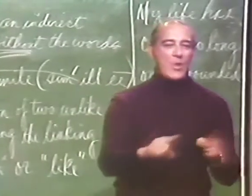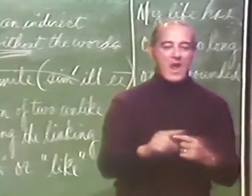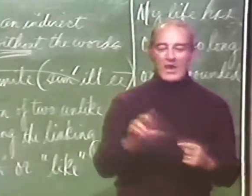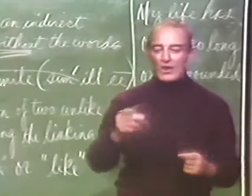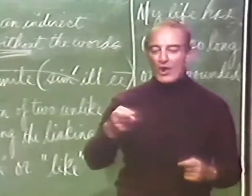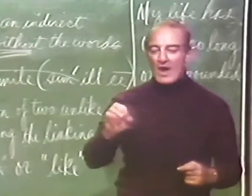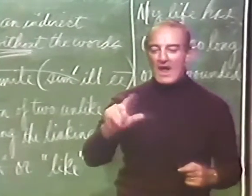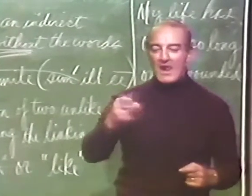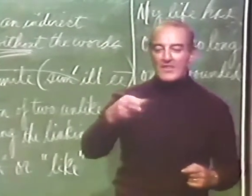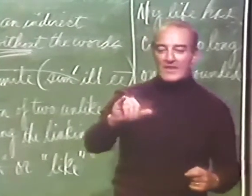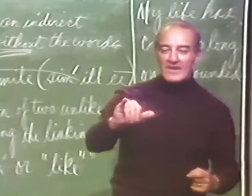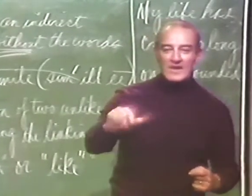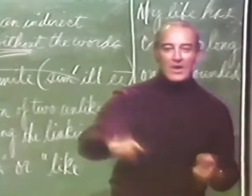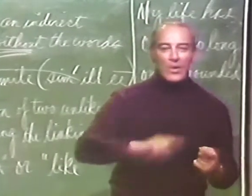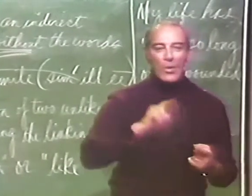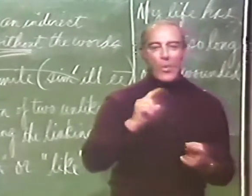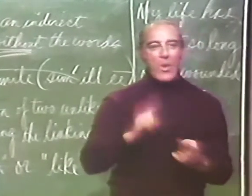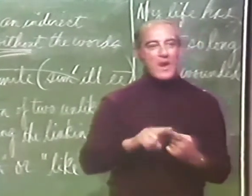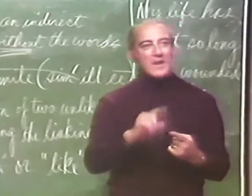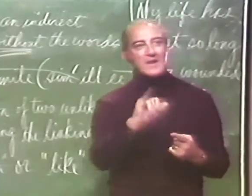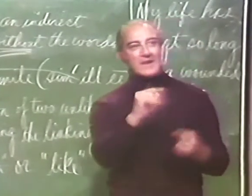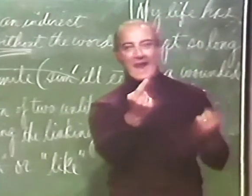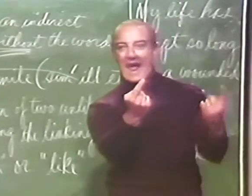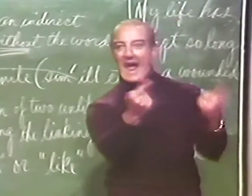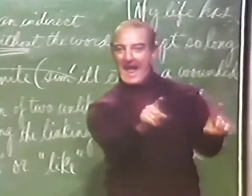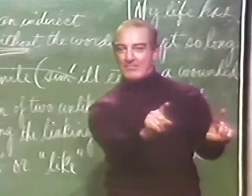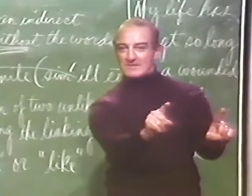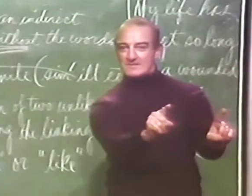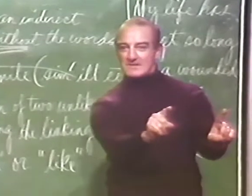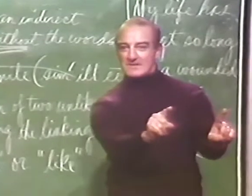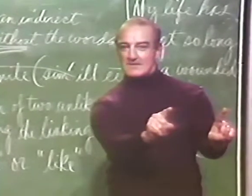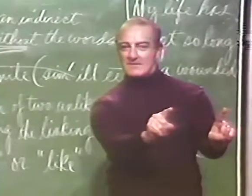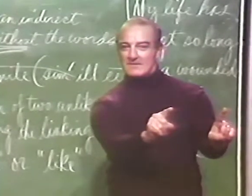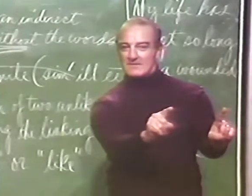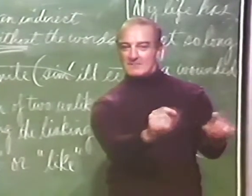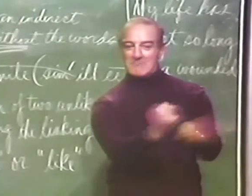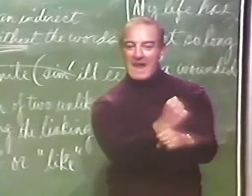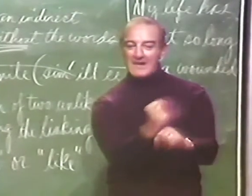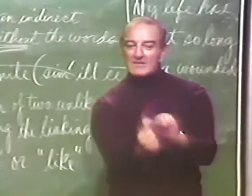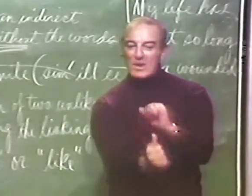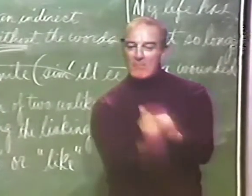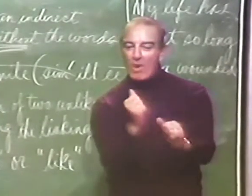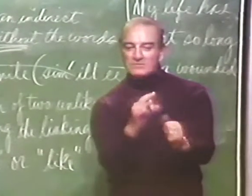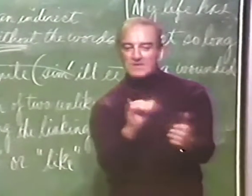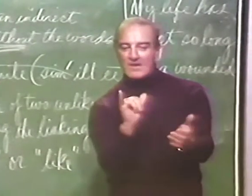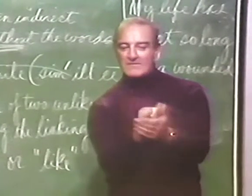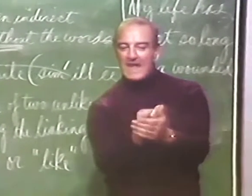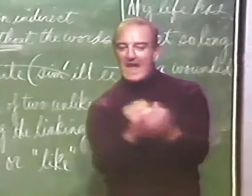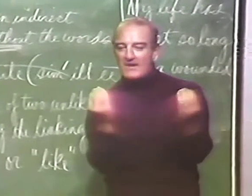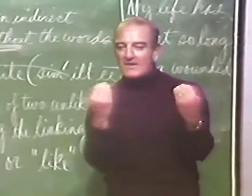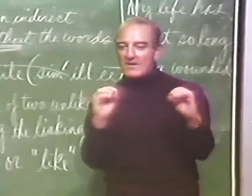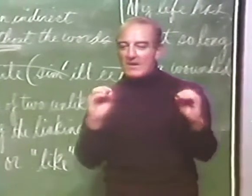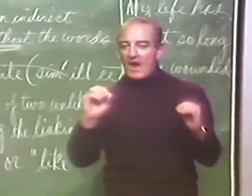ENJOY THINGS WHILE YOU CAN, WHILE YOU'RE HEALTHY, WHEN IT HAPPENS.